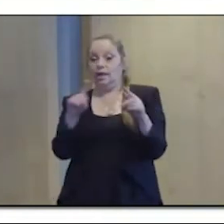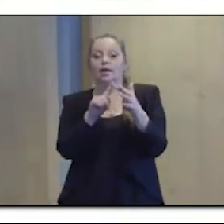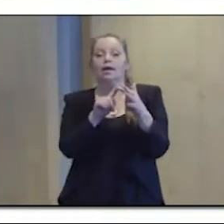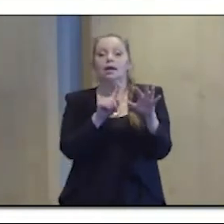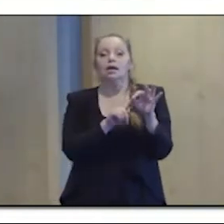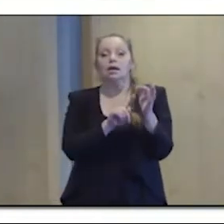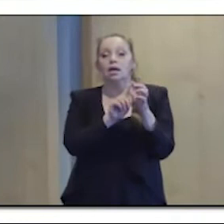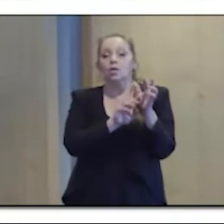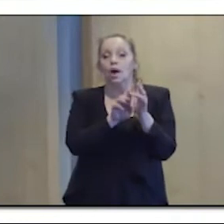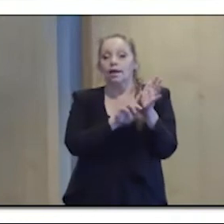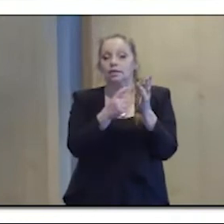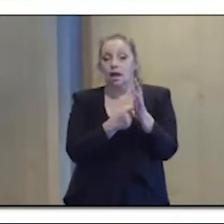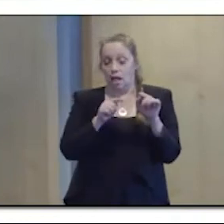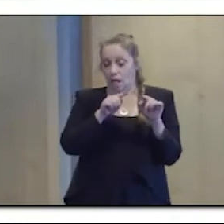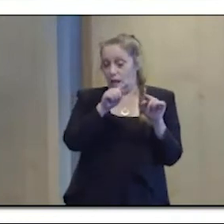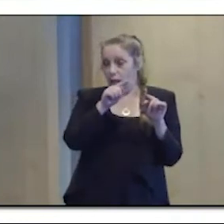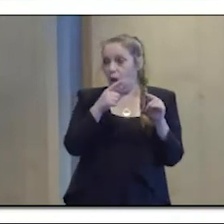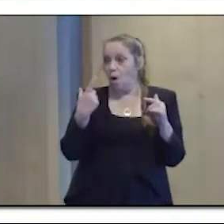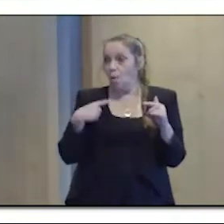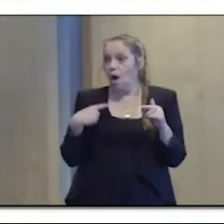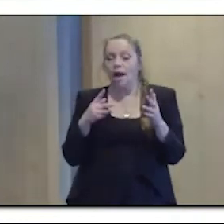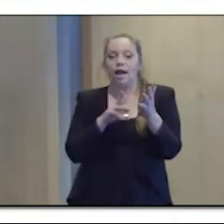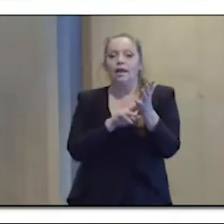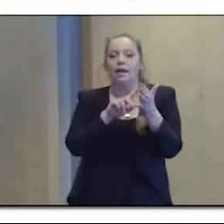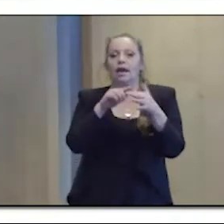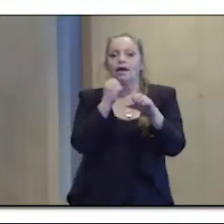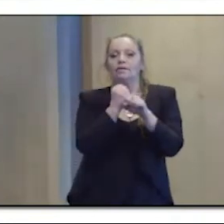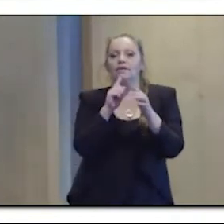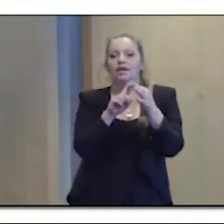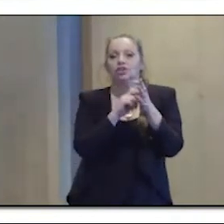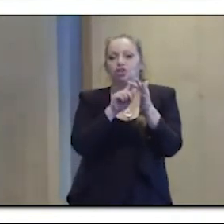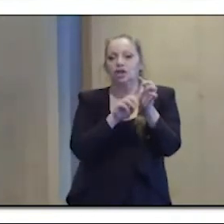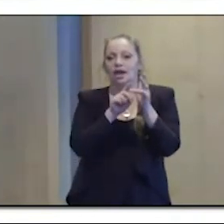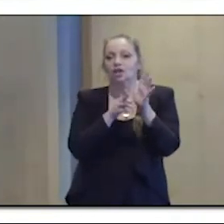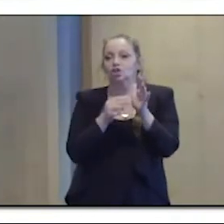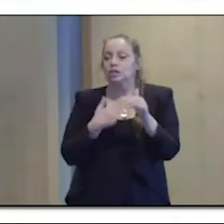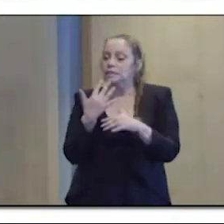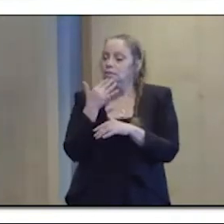So the wiggle is due to vegetation. So in the summer plants are drawing